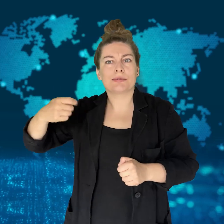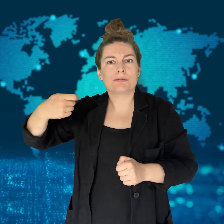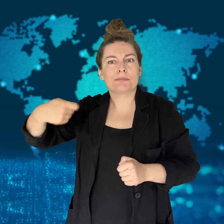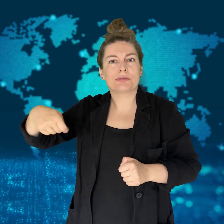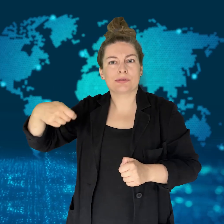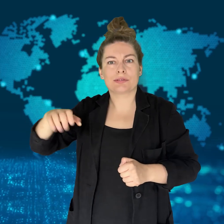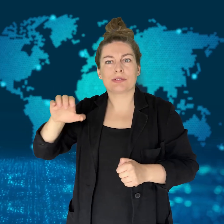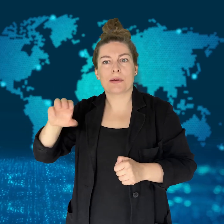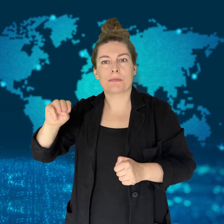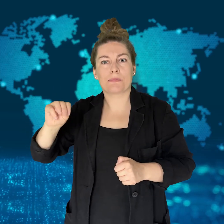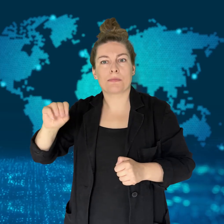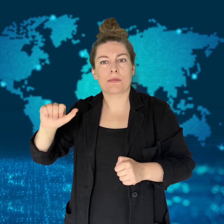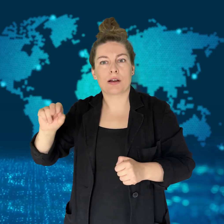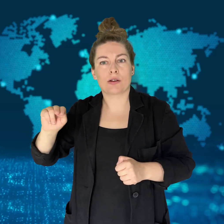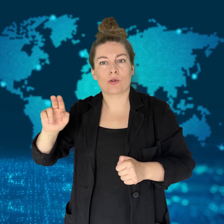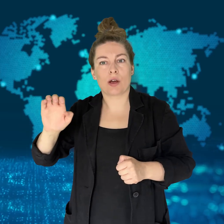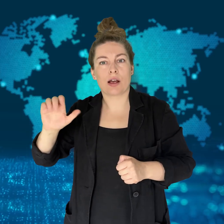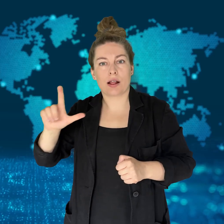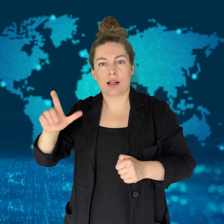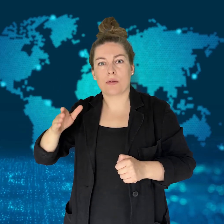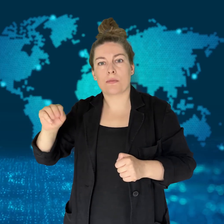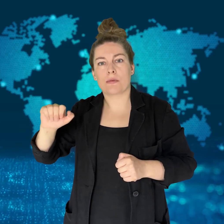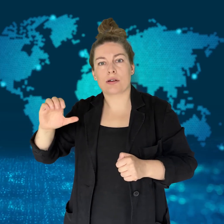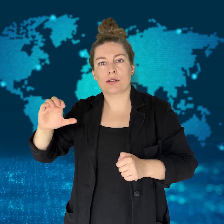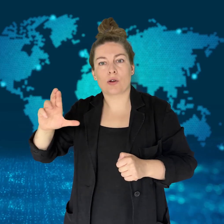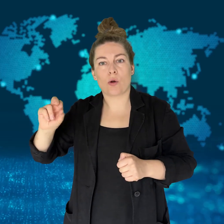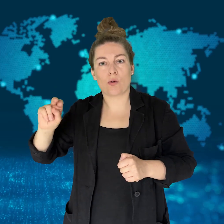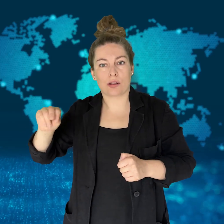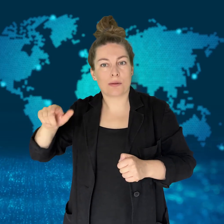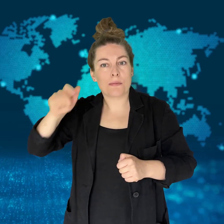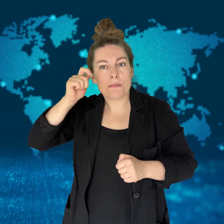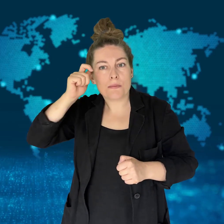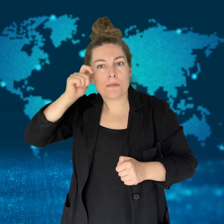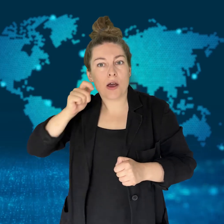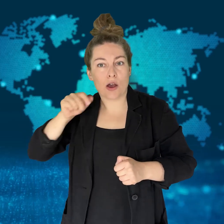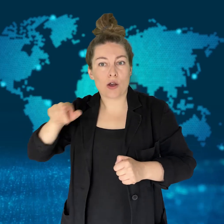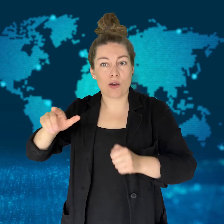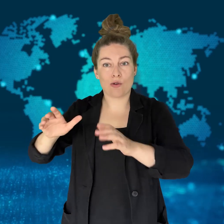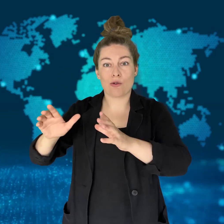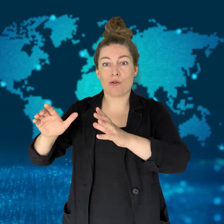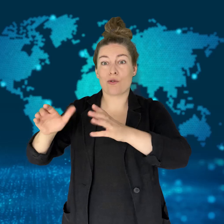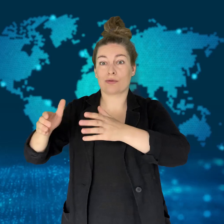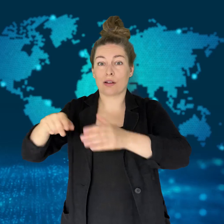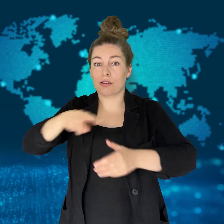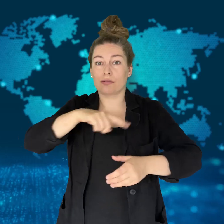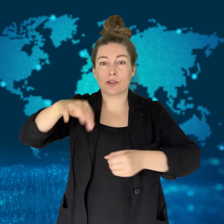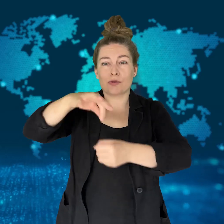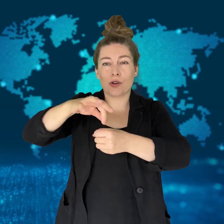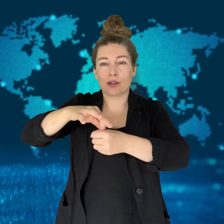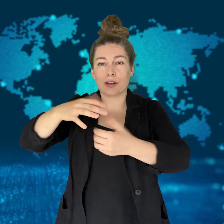and Macron's centrist Ensemble.